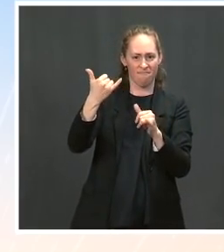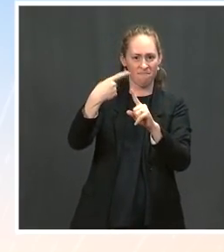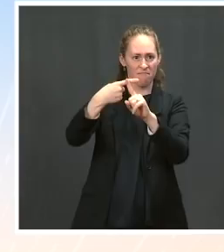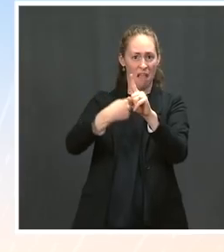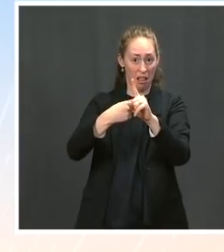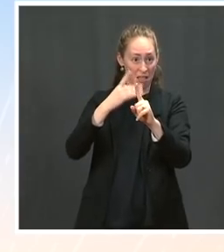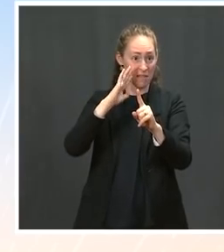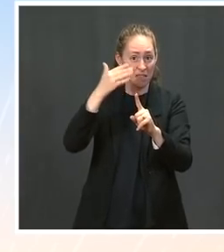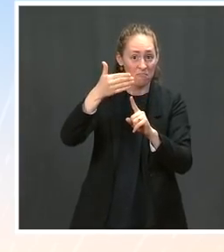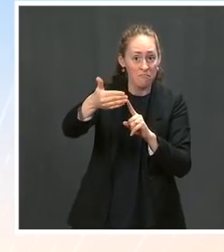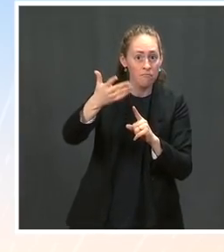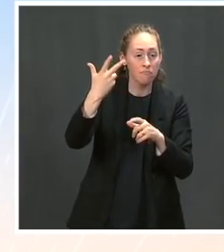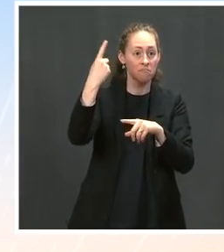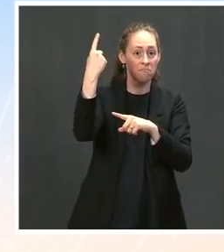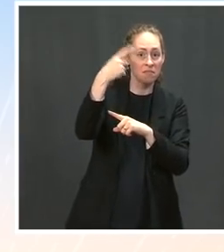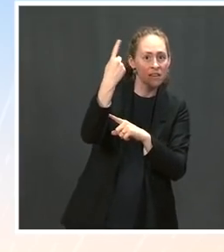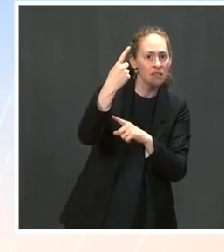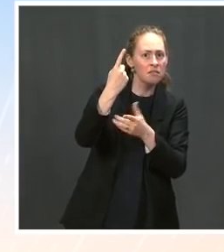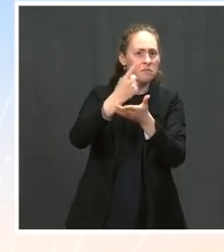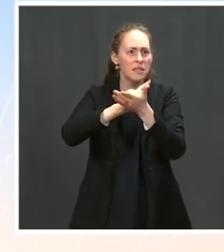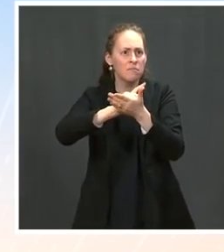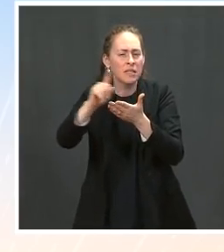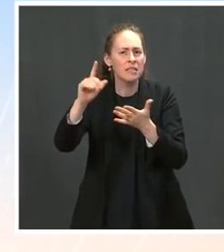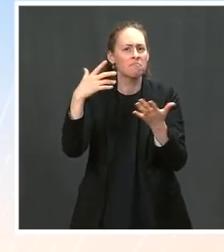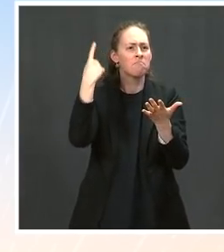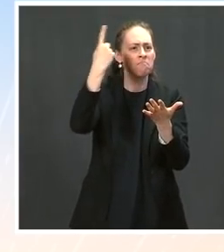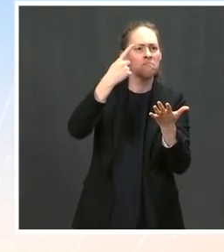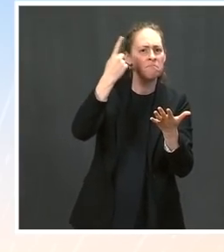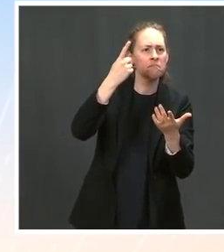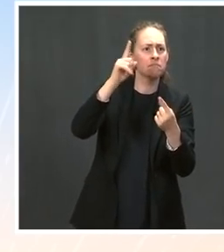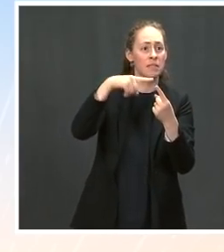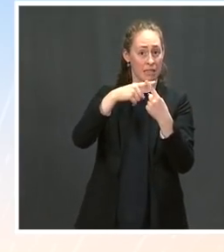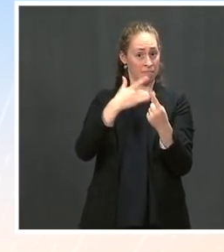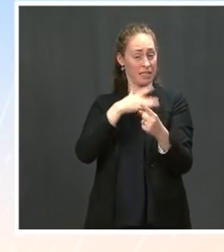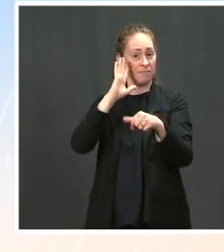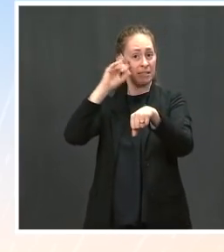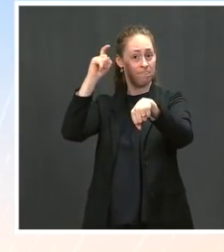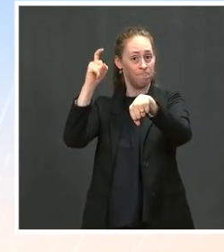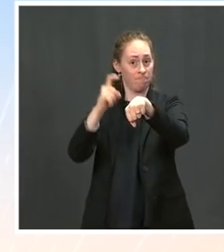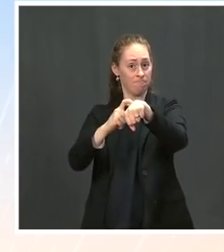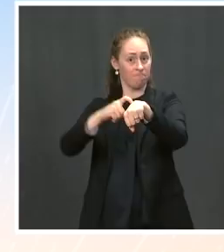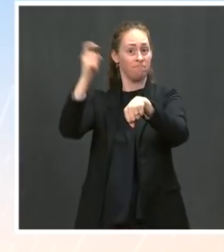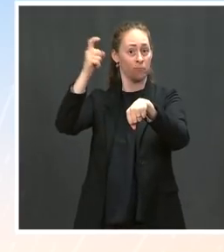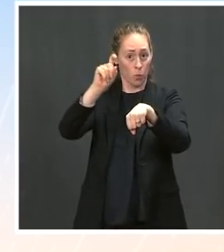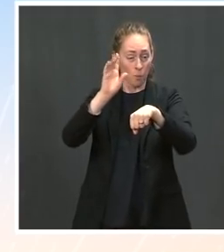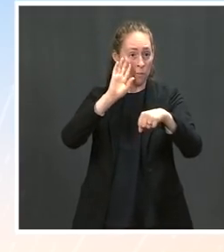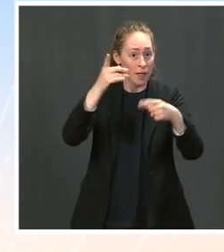And if so, does he think he'll hit that goal? And to what extent is the administration worried by some of the more recent outbreaks